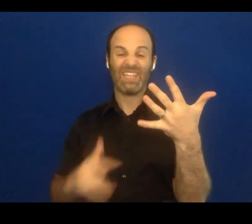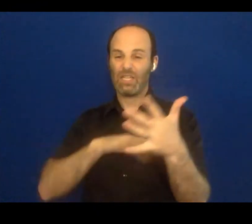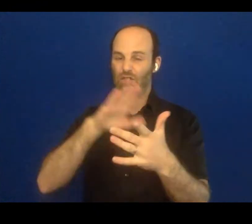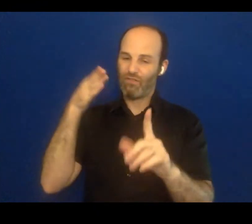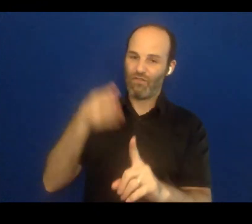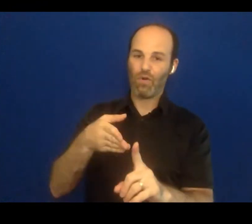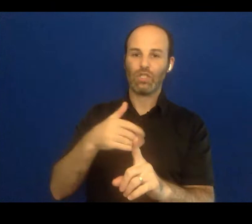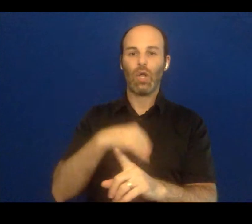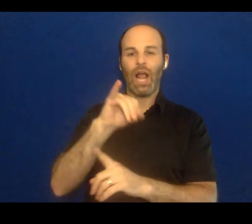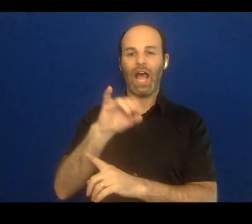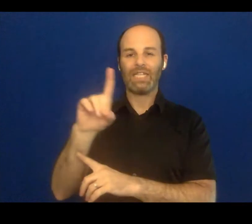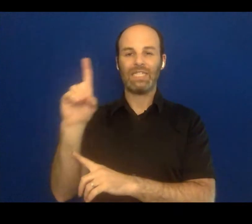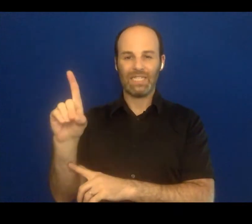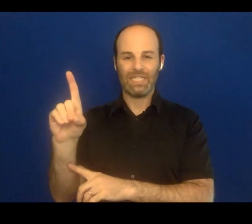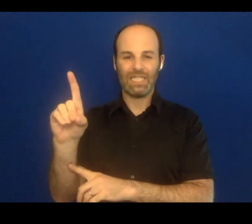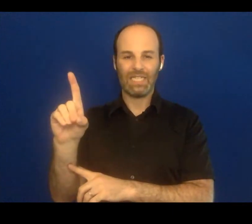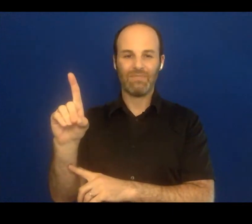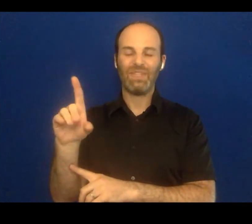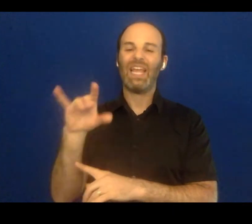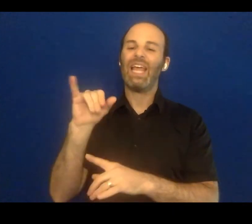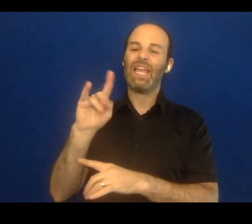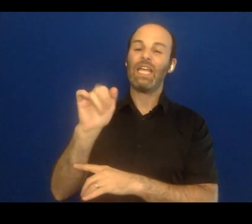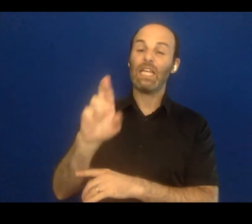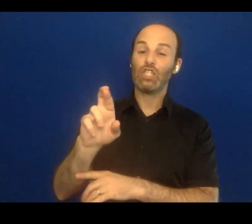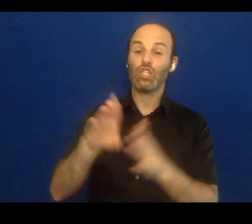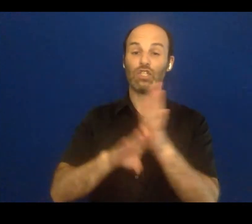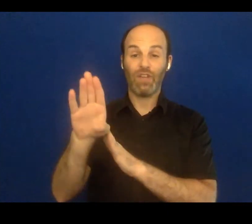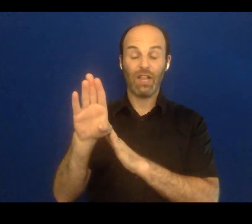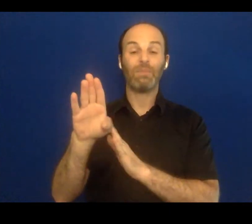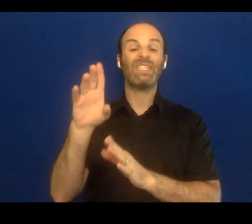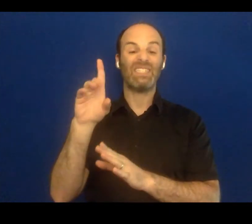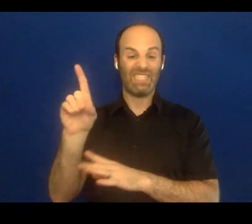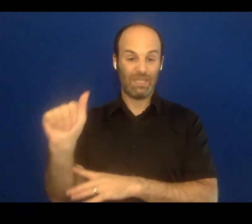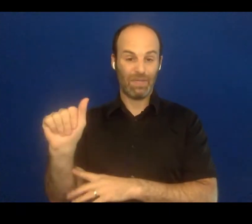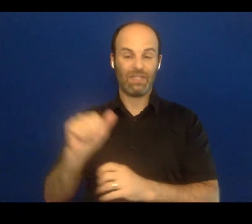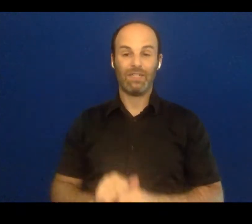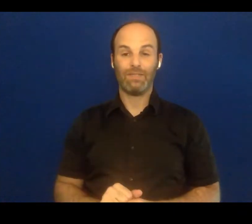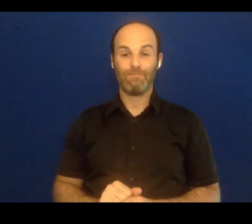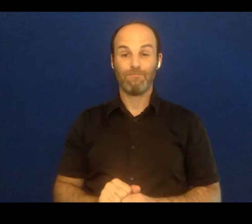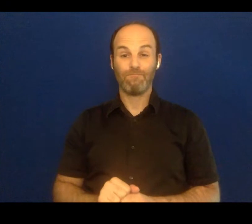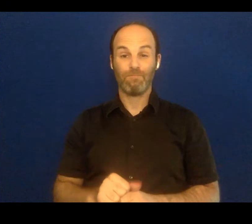OF IDD IN A WAY. I FIRST GOT INTERESTED IN